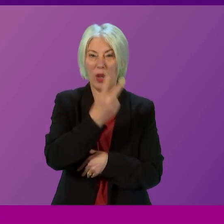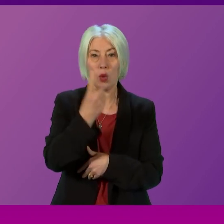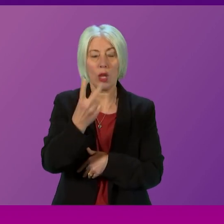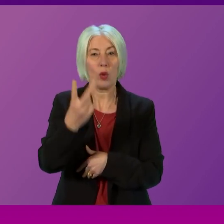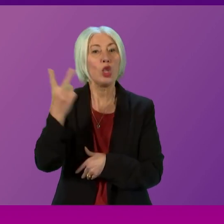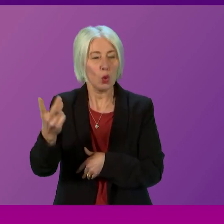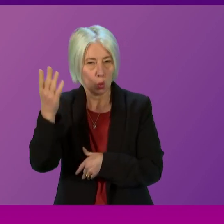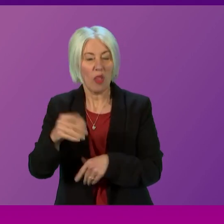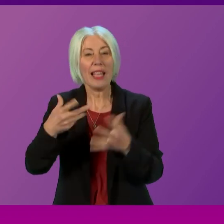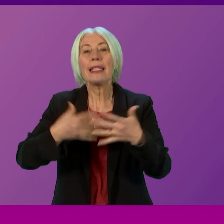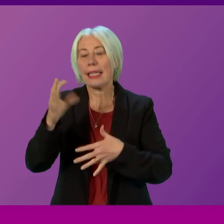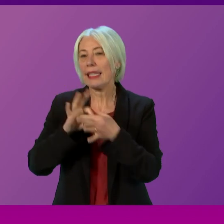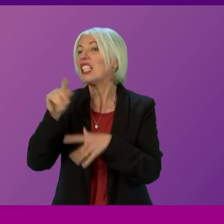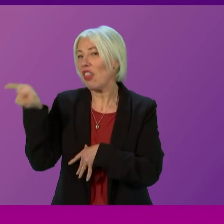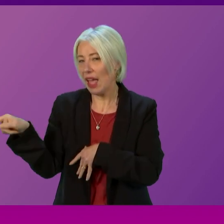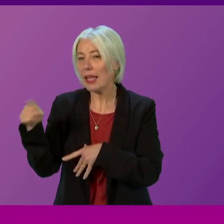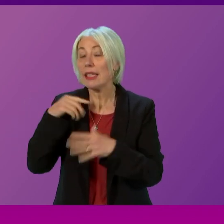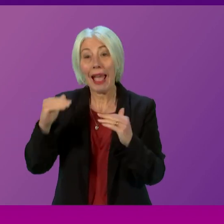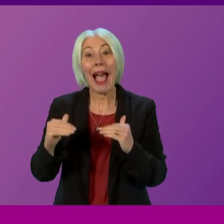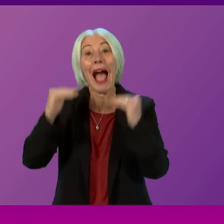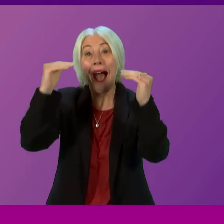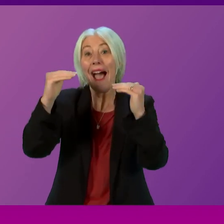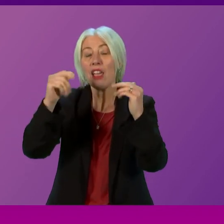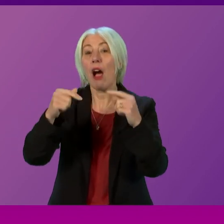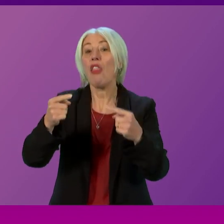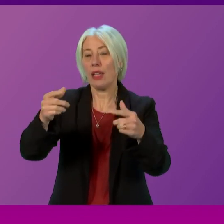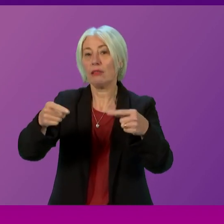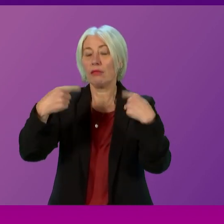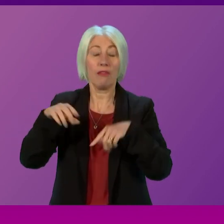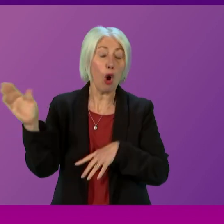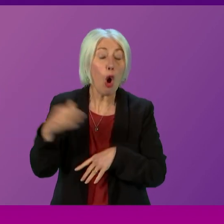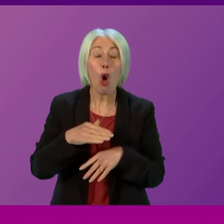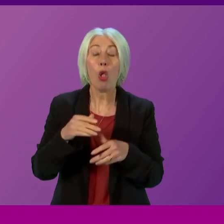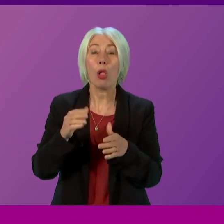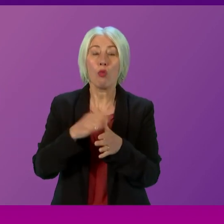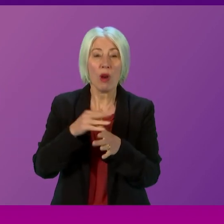is higher than that for the previous year for all primary school ages. In fact,